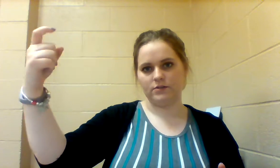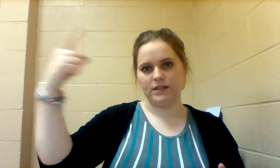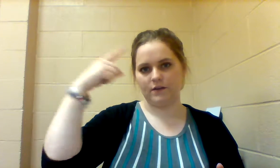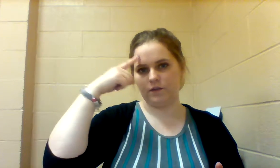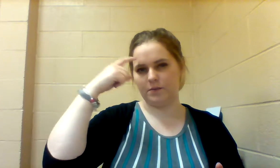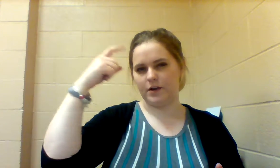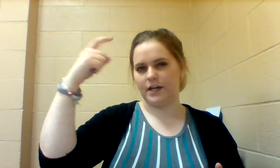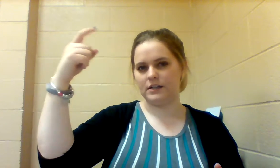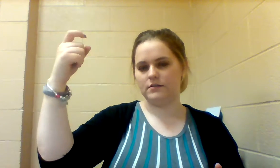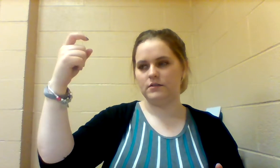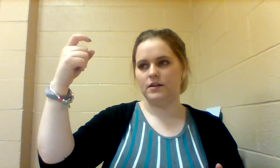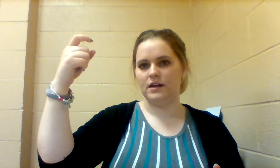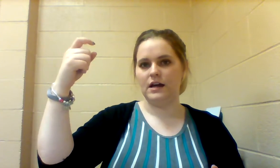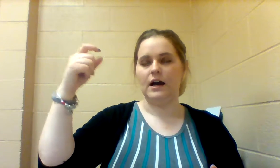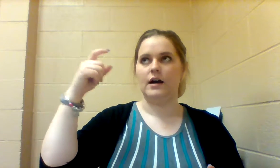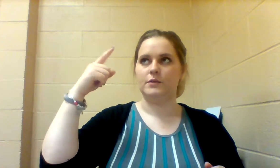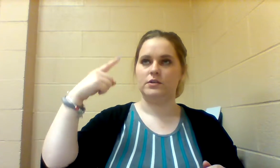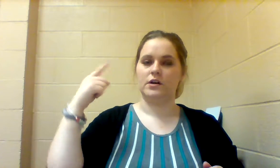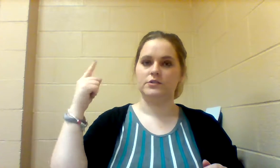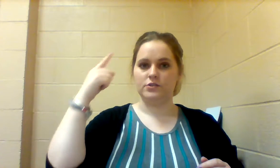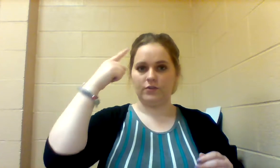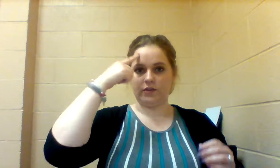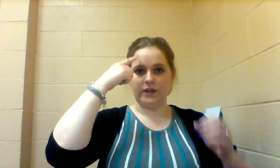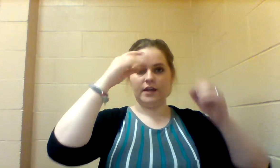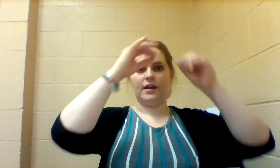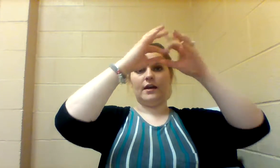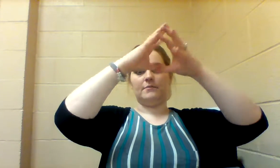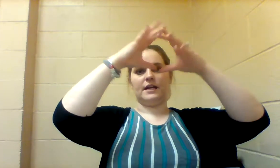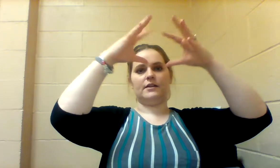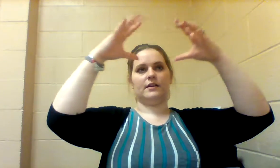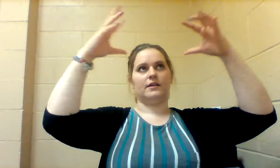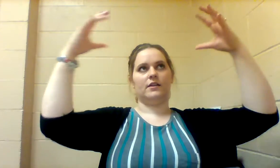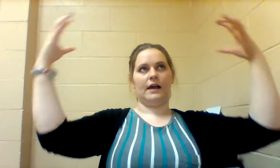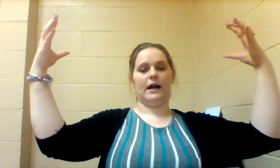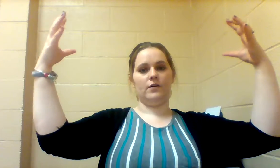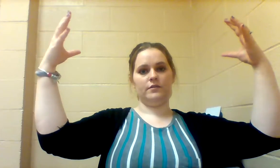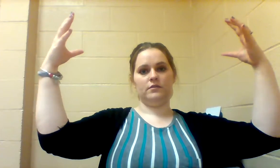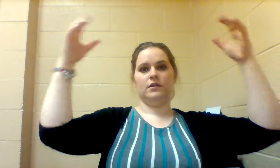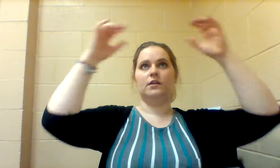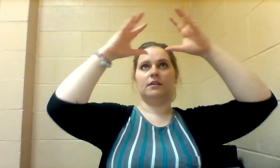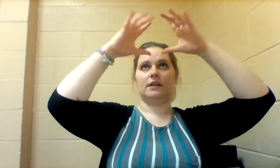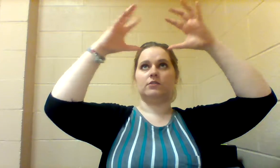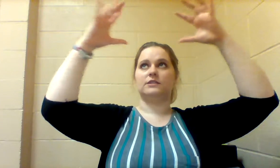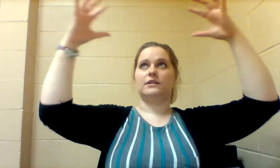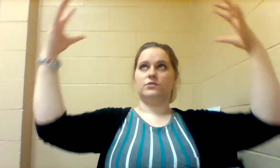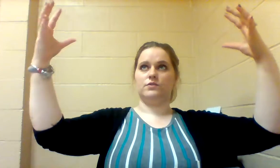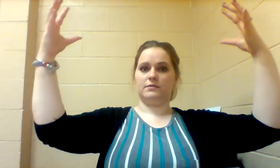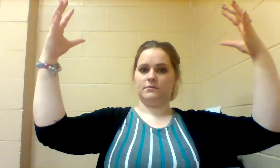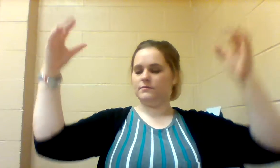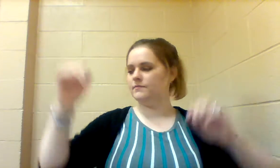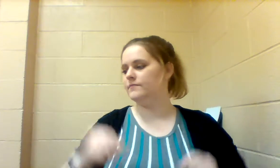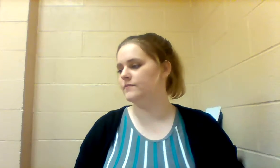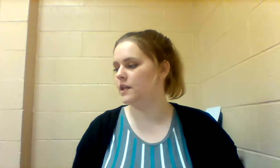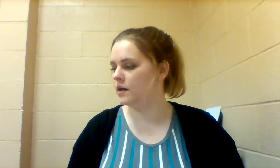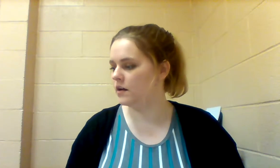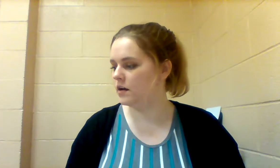out from your head you can also do THINK and make like a cloud that looks like a DREAM